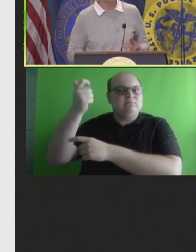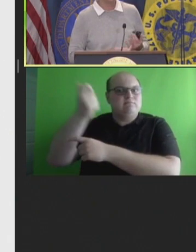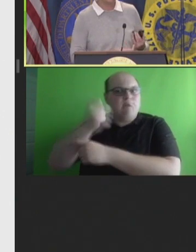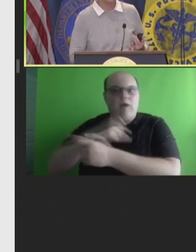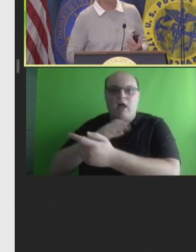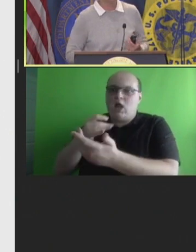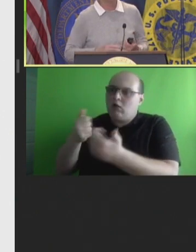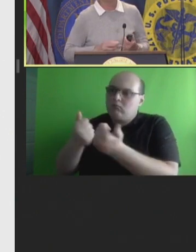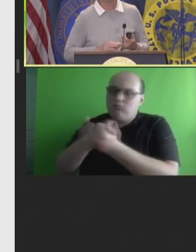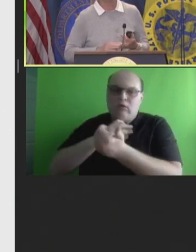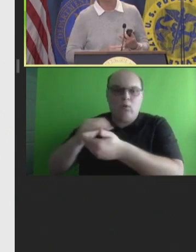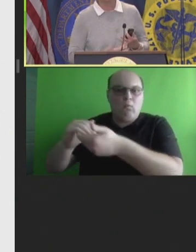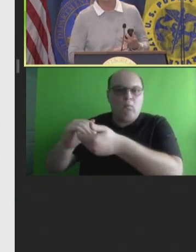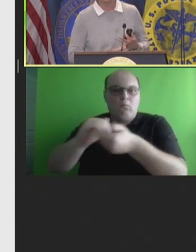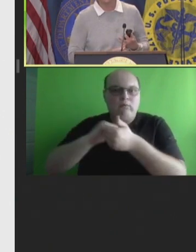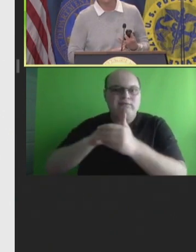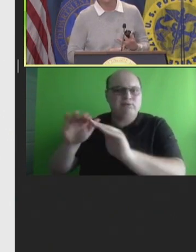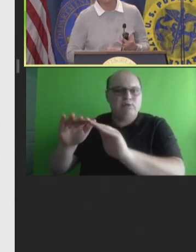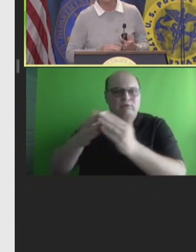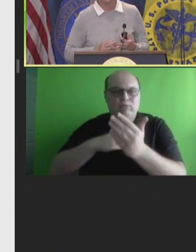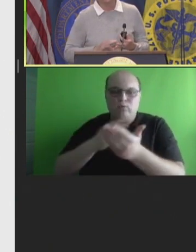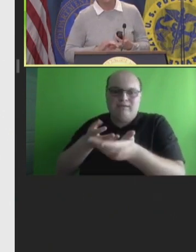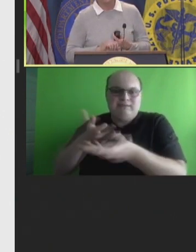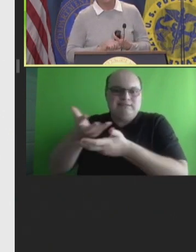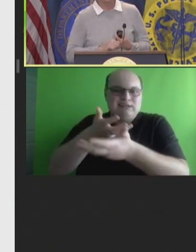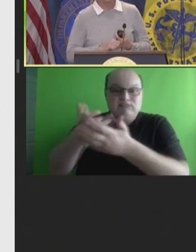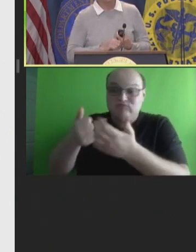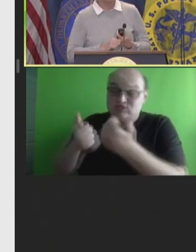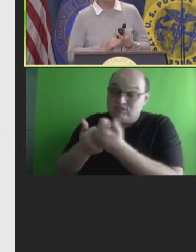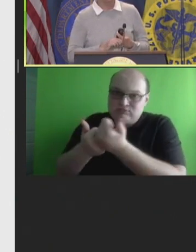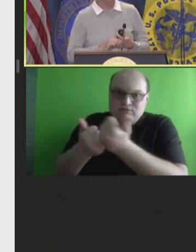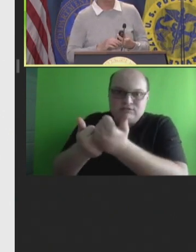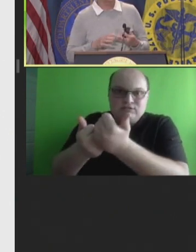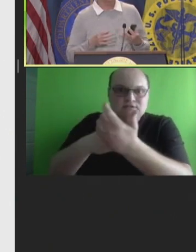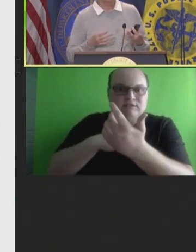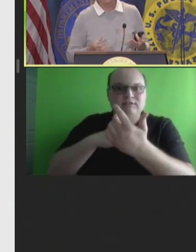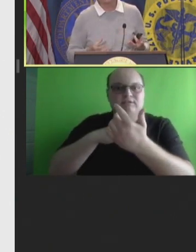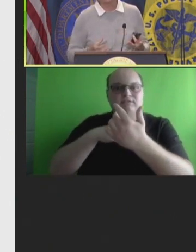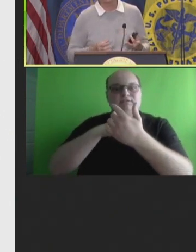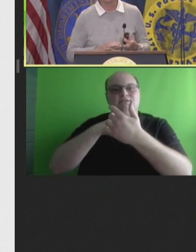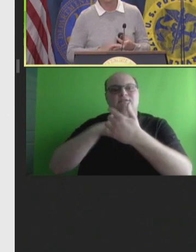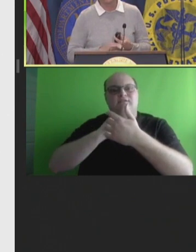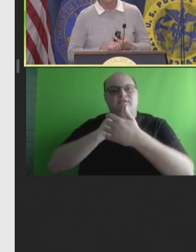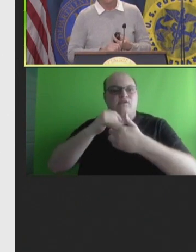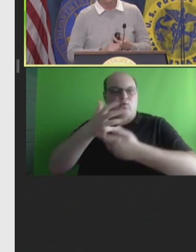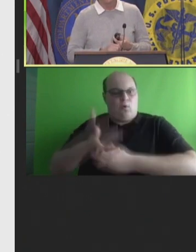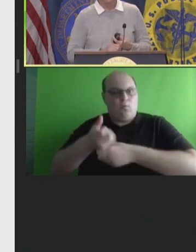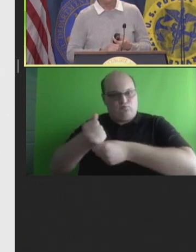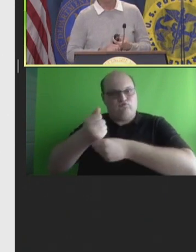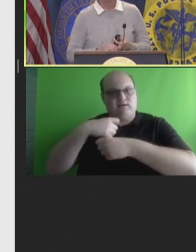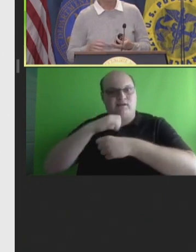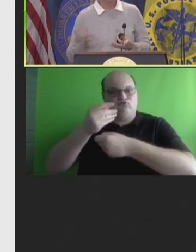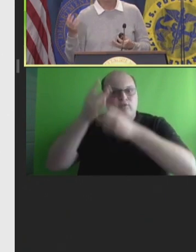the partnerships, the community engagement, the building of trusted messengers, enrolling